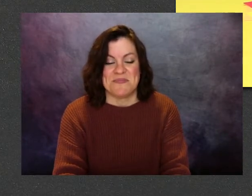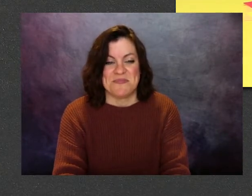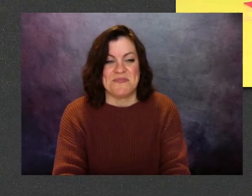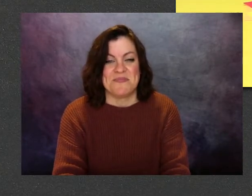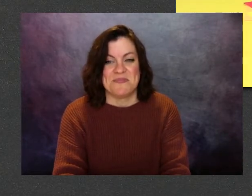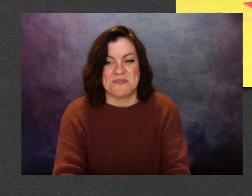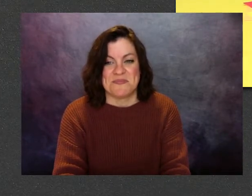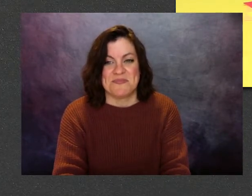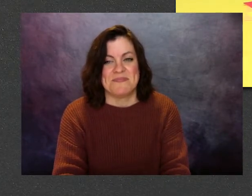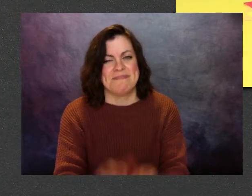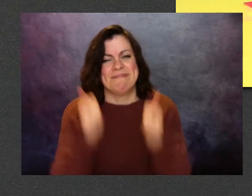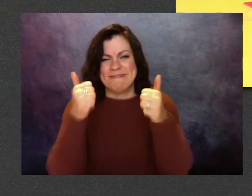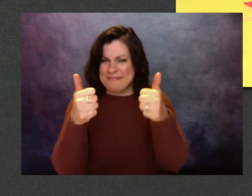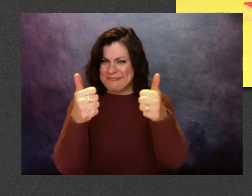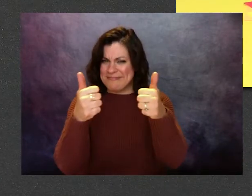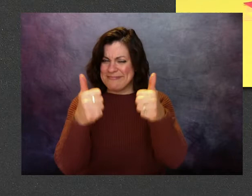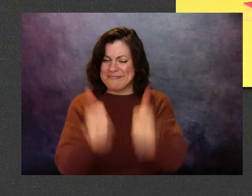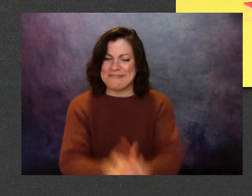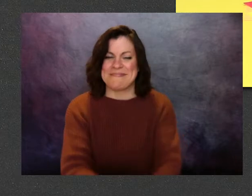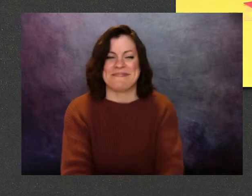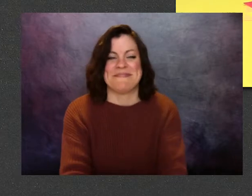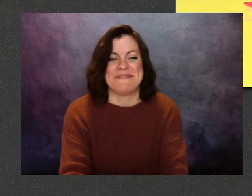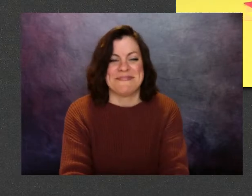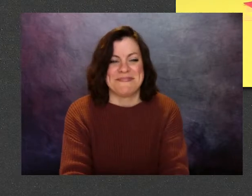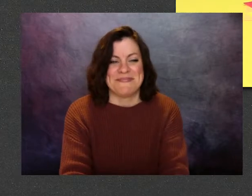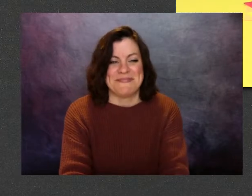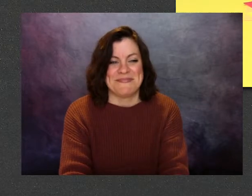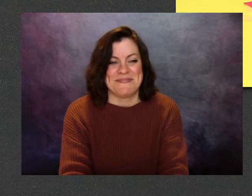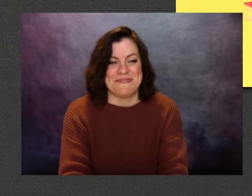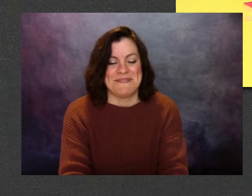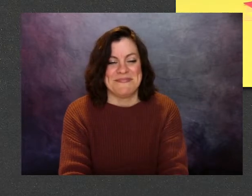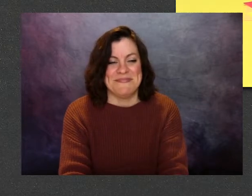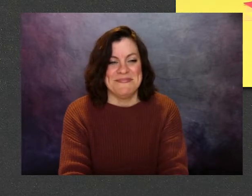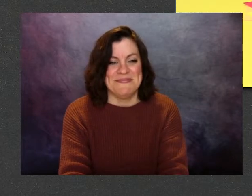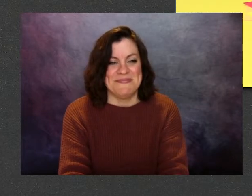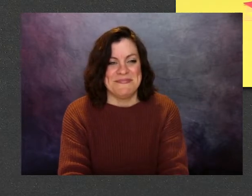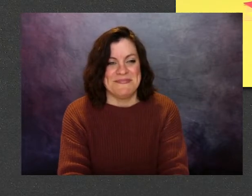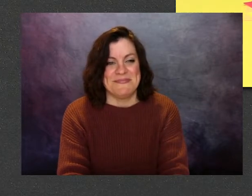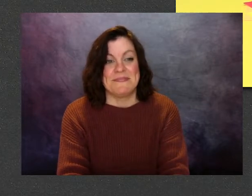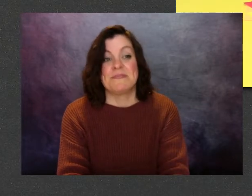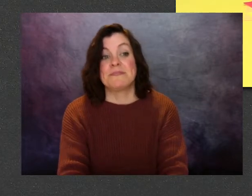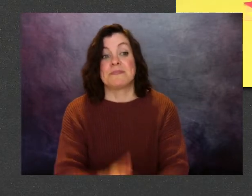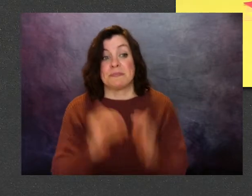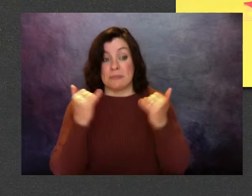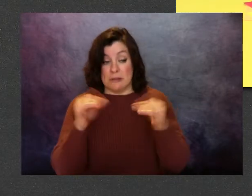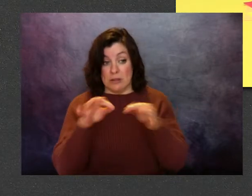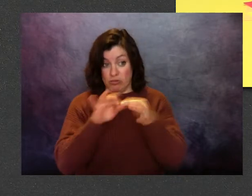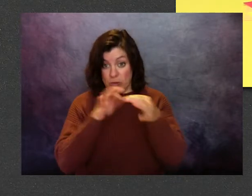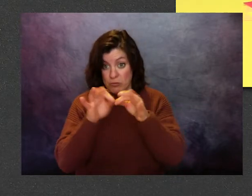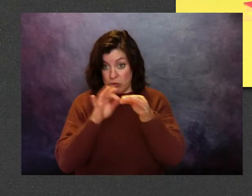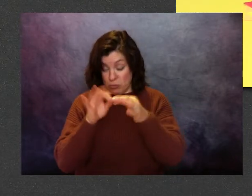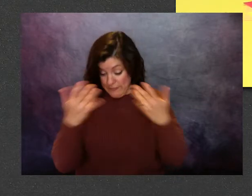Awesome. All right now that I'm done ripping,